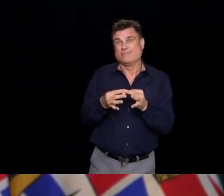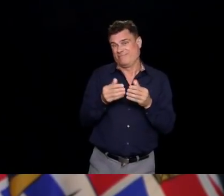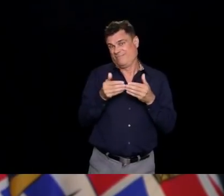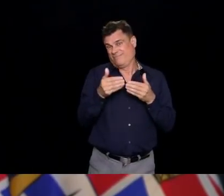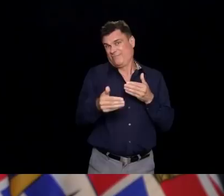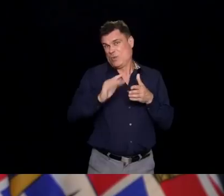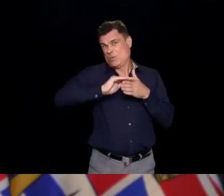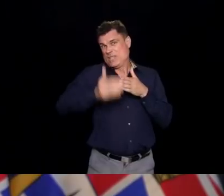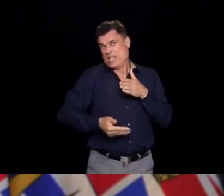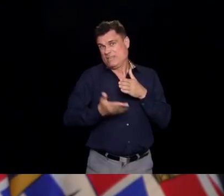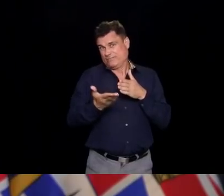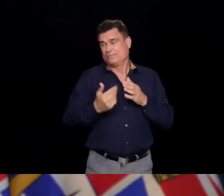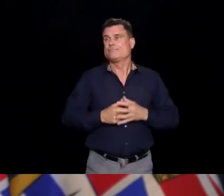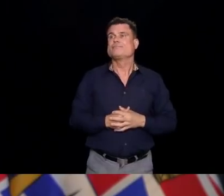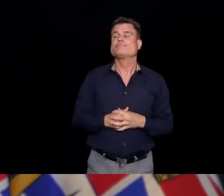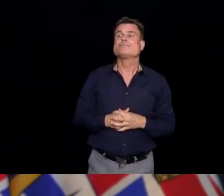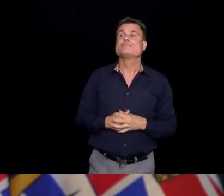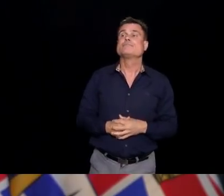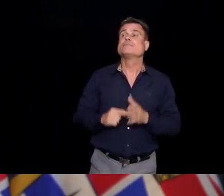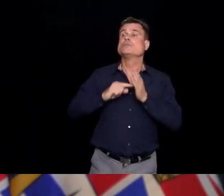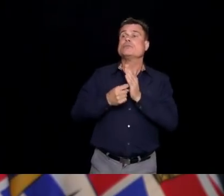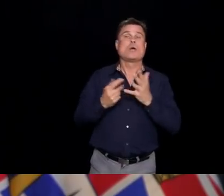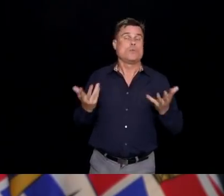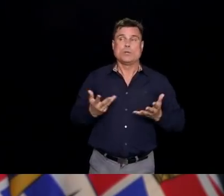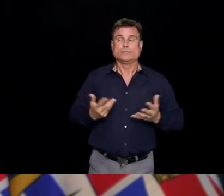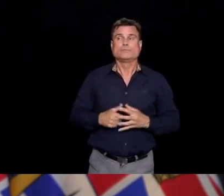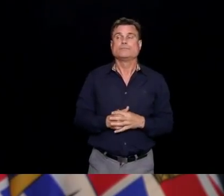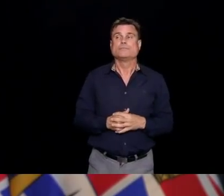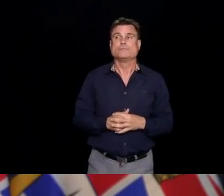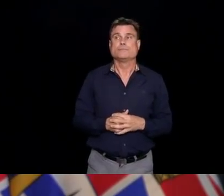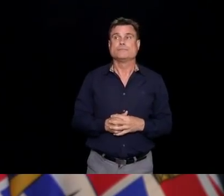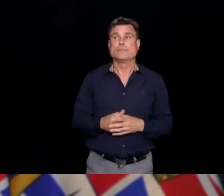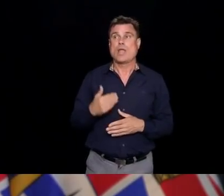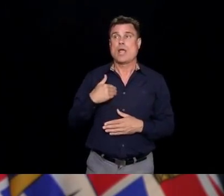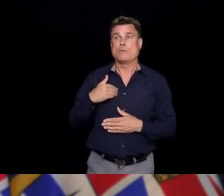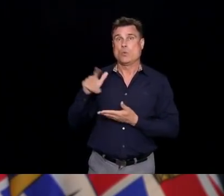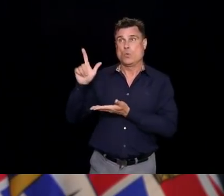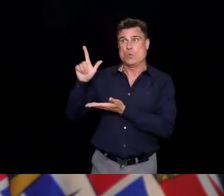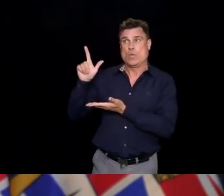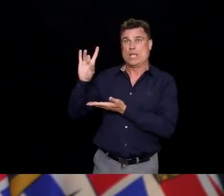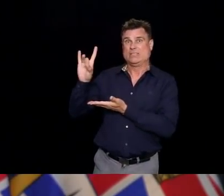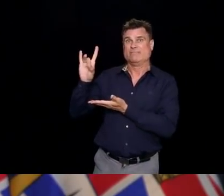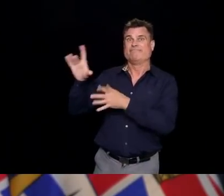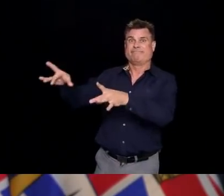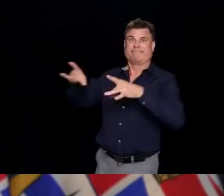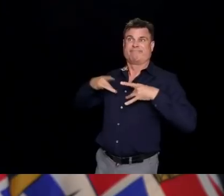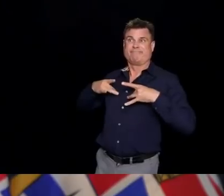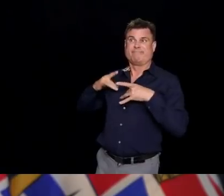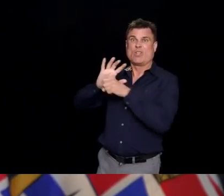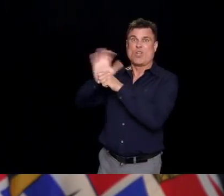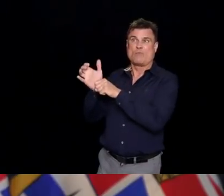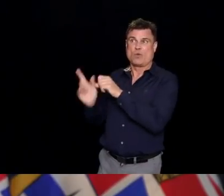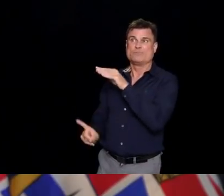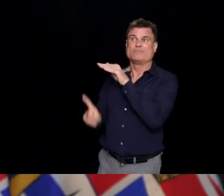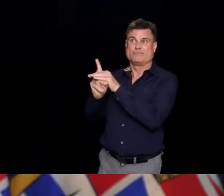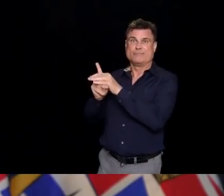give some important messages for people as we head into another summer weekend. But to start with, we had 28 New Cases in British Columbia today